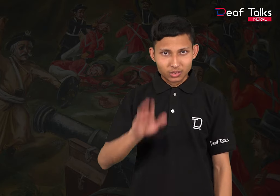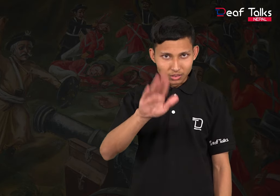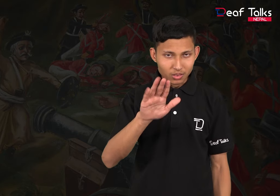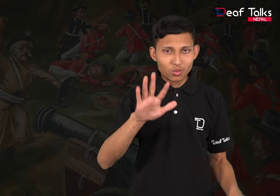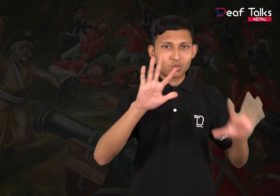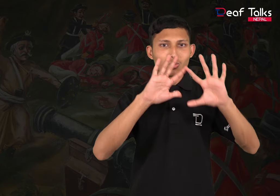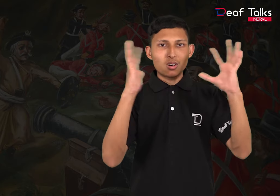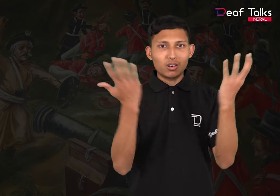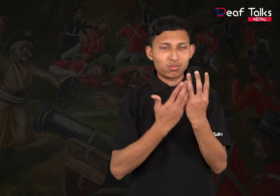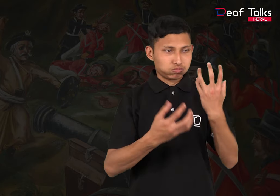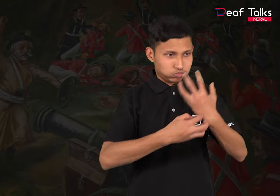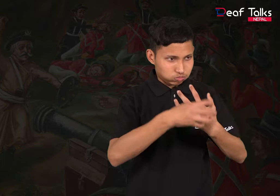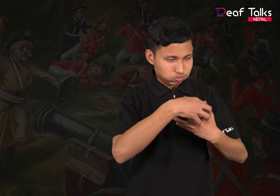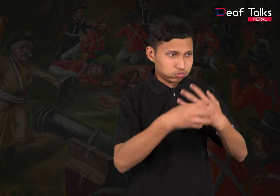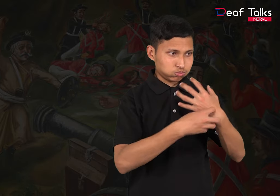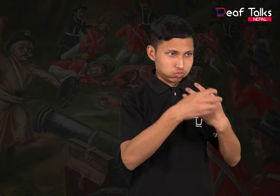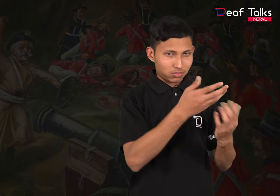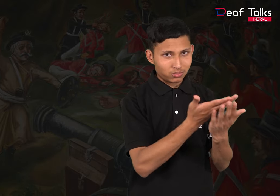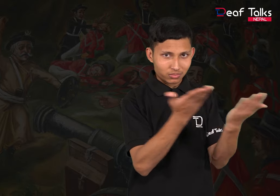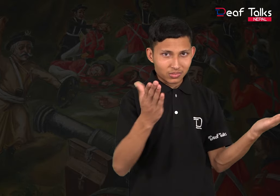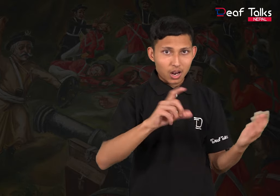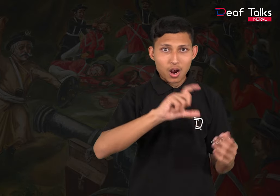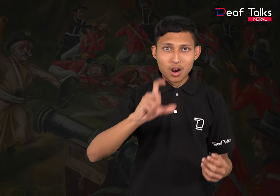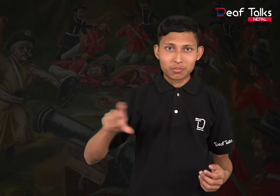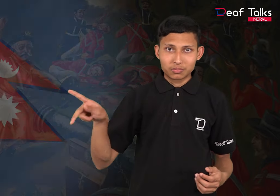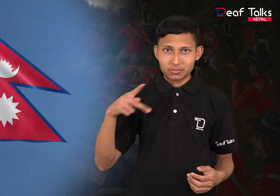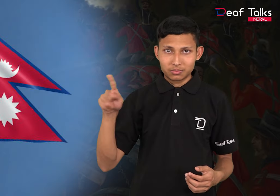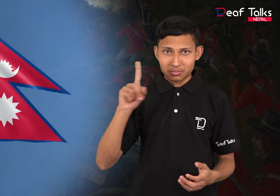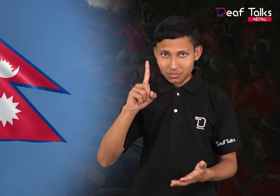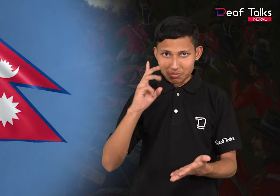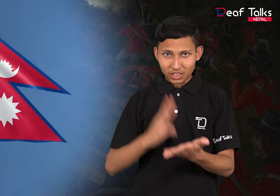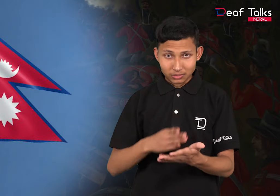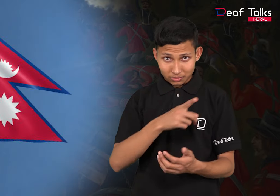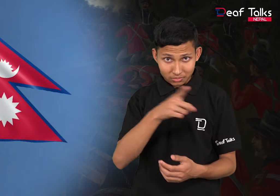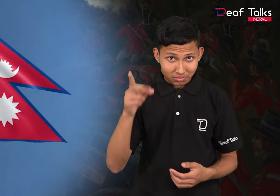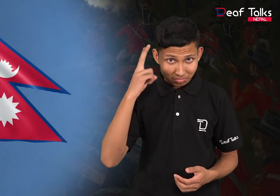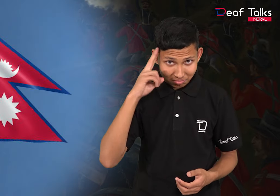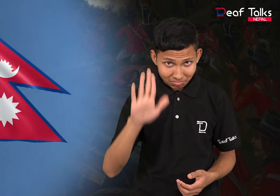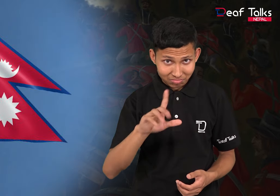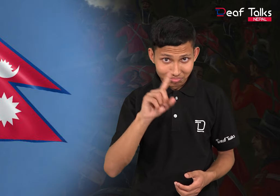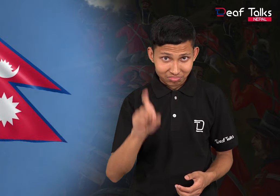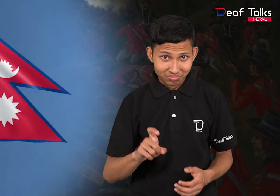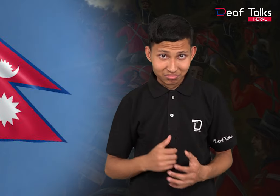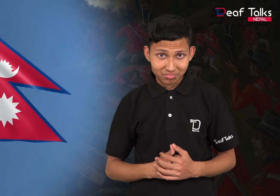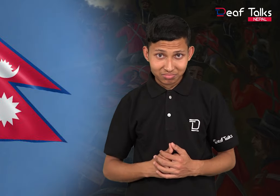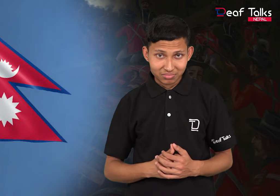Did you know that our Nepal flag is the world's unique flag?